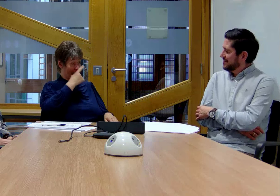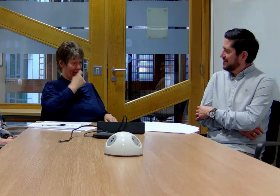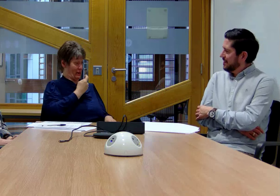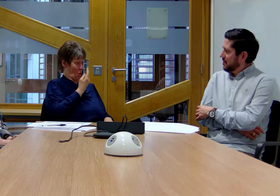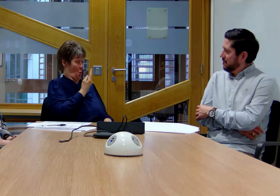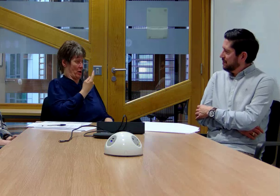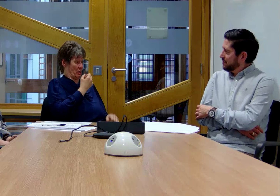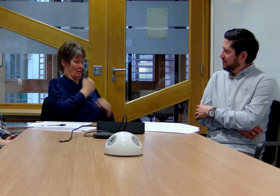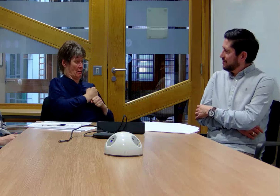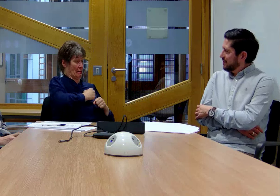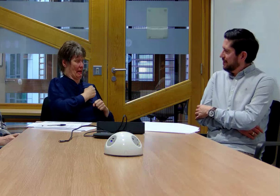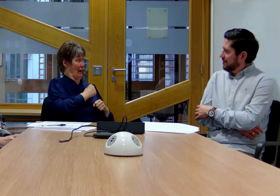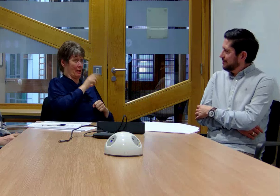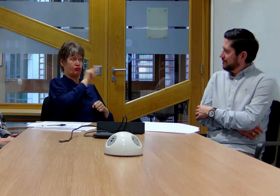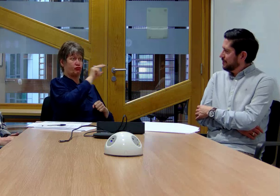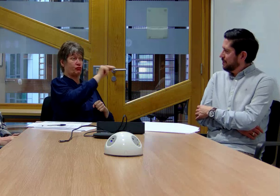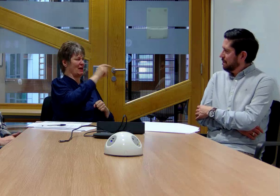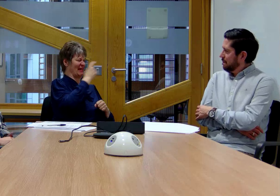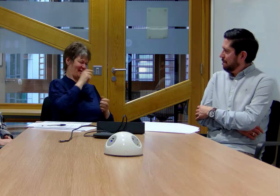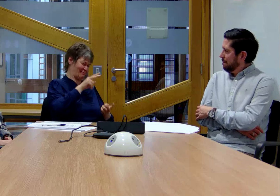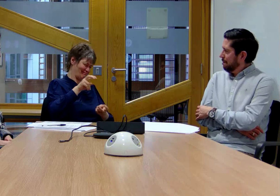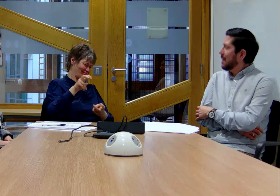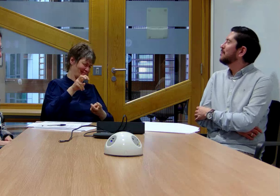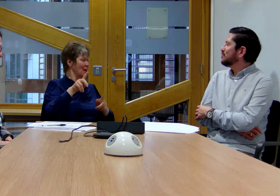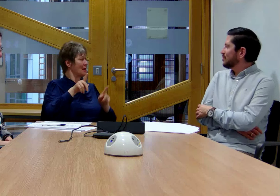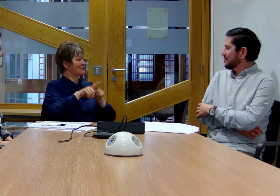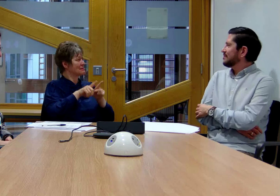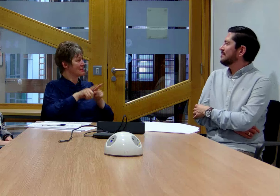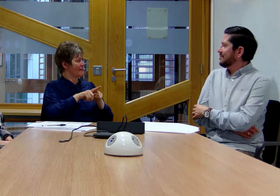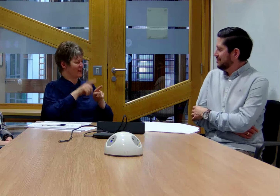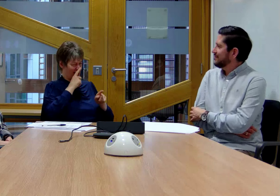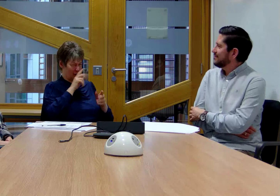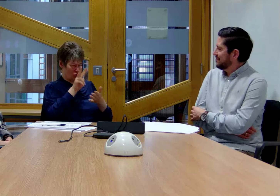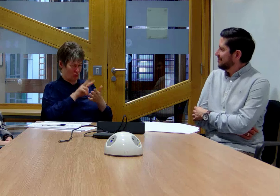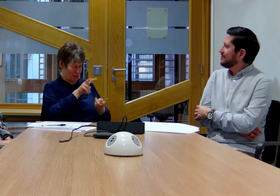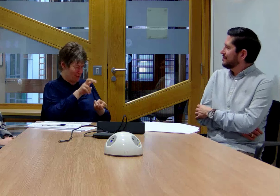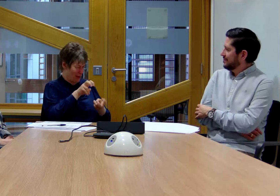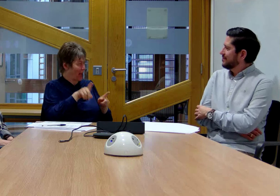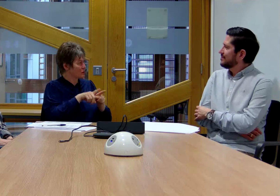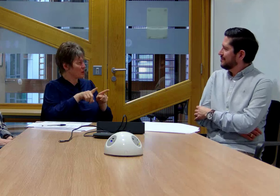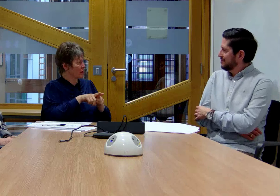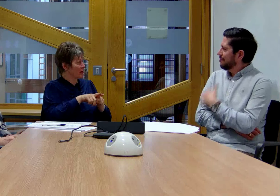if you're a fluent Gaelic speaker and you can read a fair amount of Irish too if you're